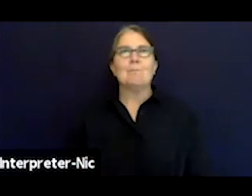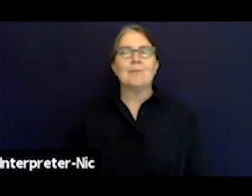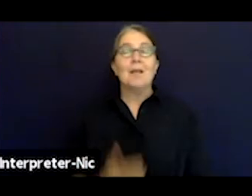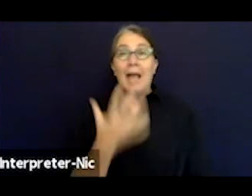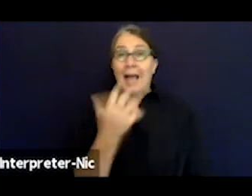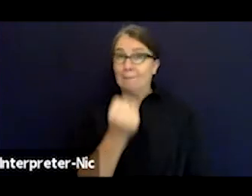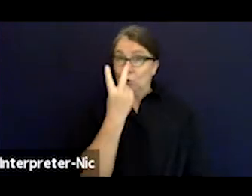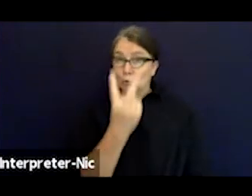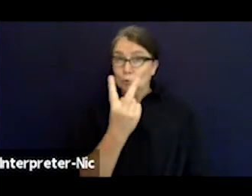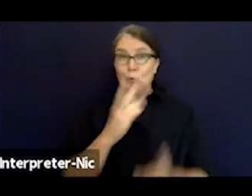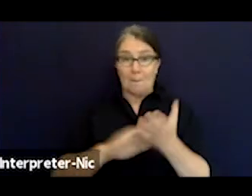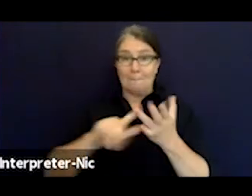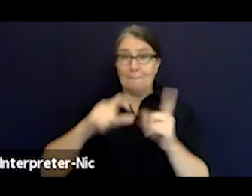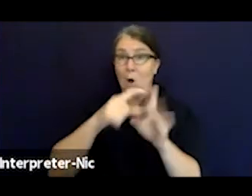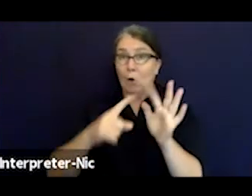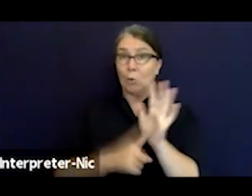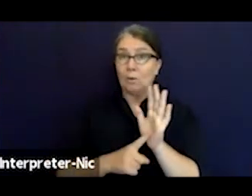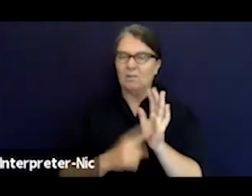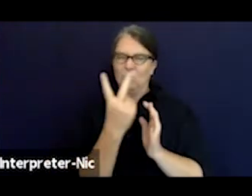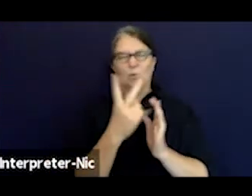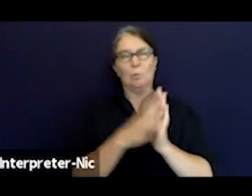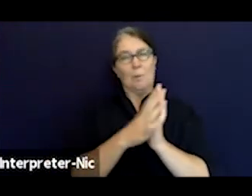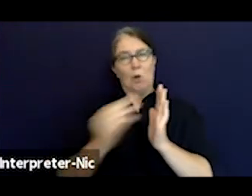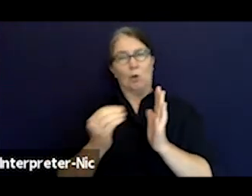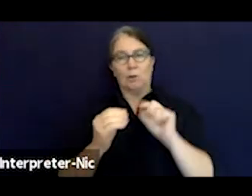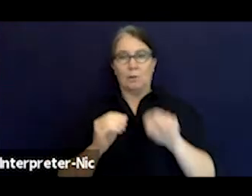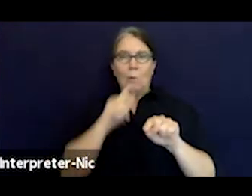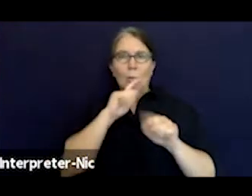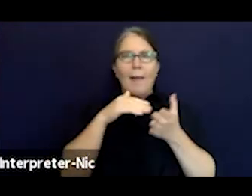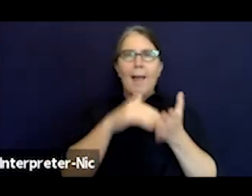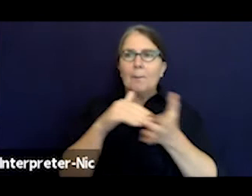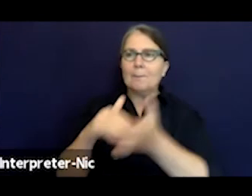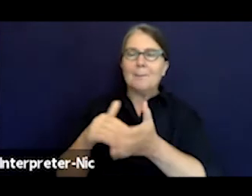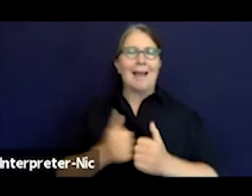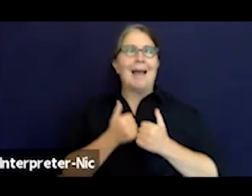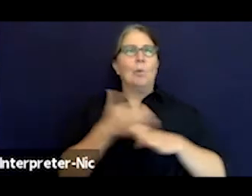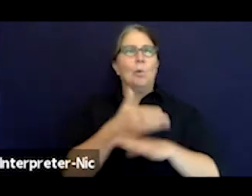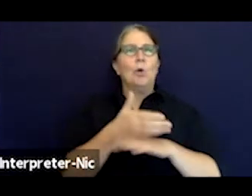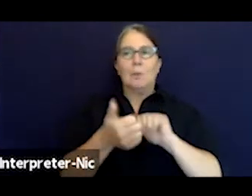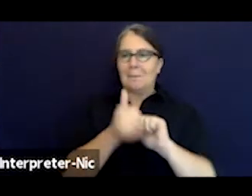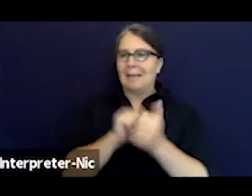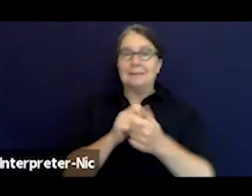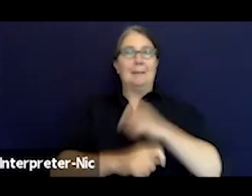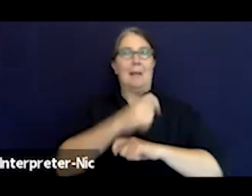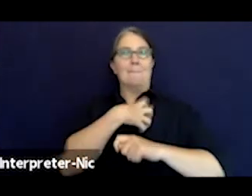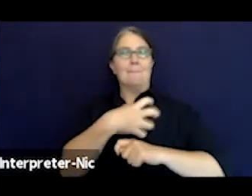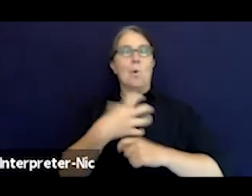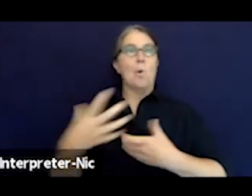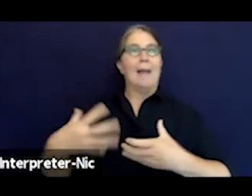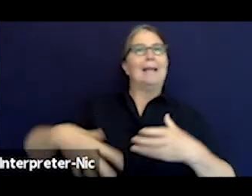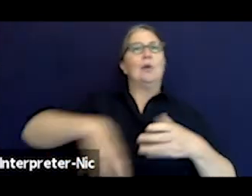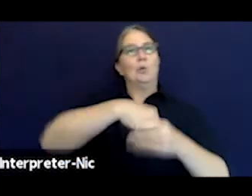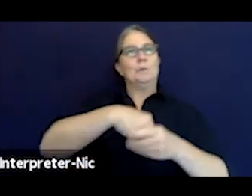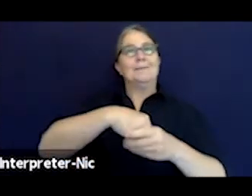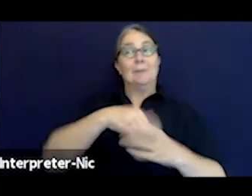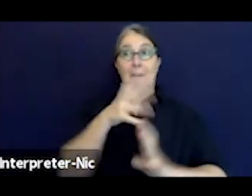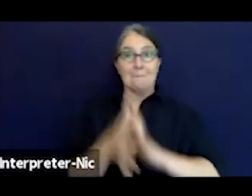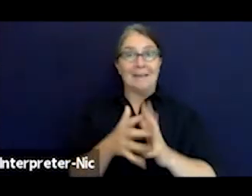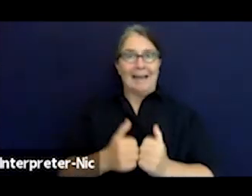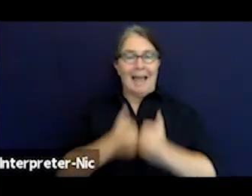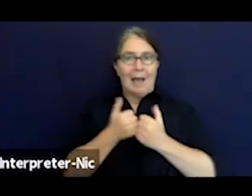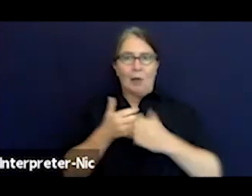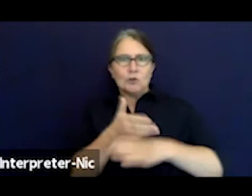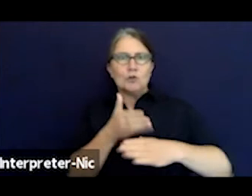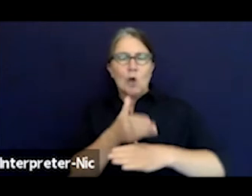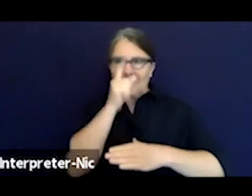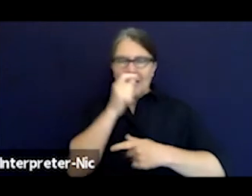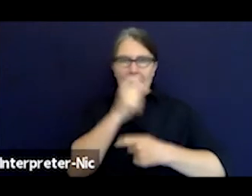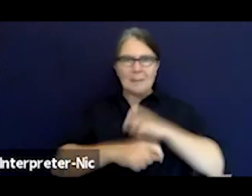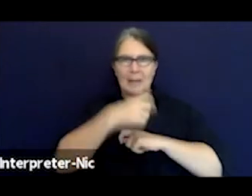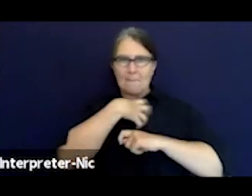them to be more inclusive. And in so doing, that makes our jobs more targeted and helps us remove